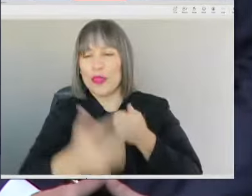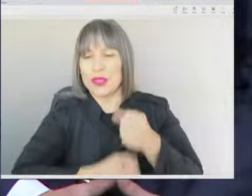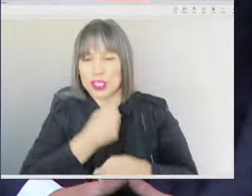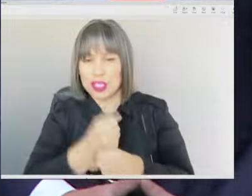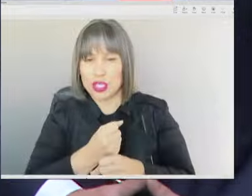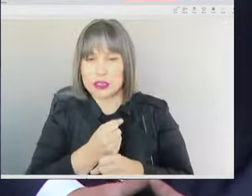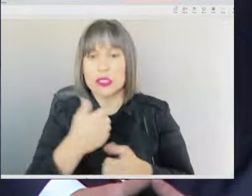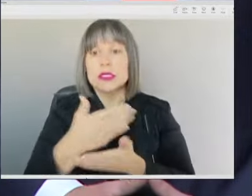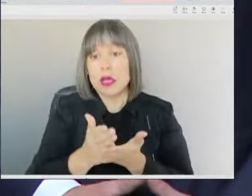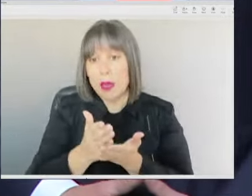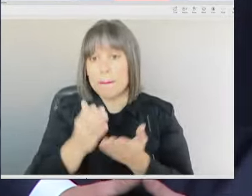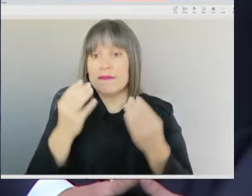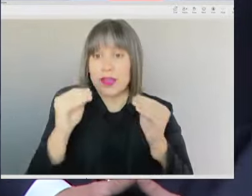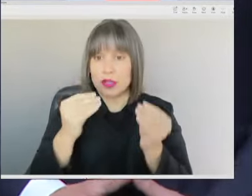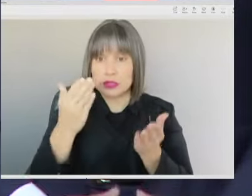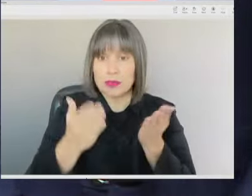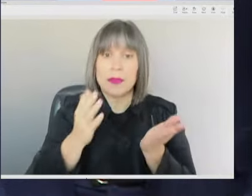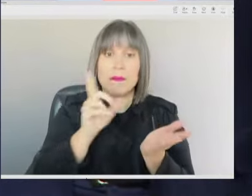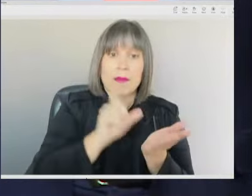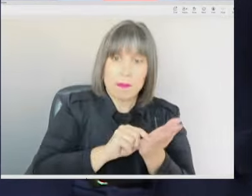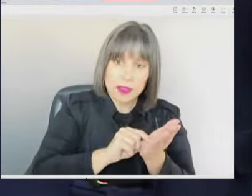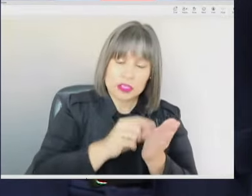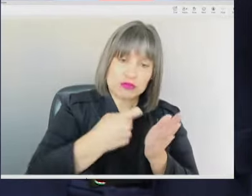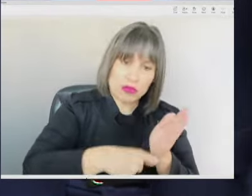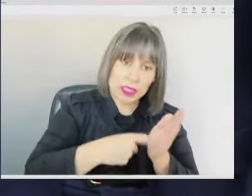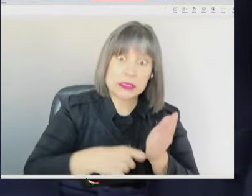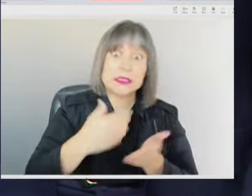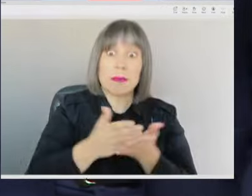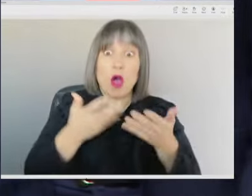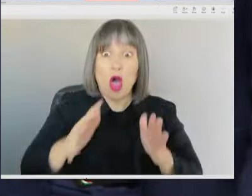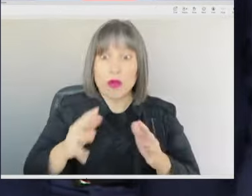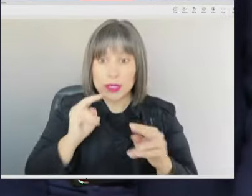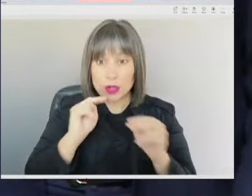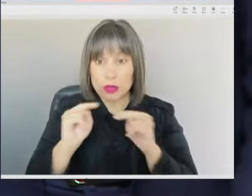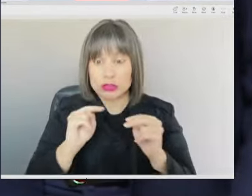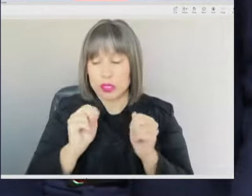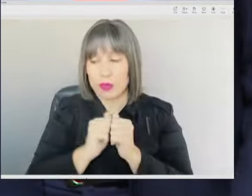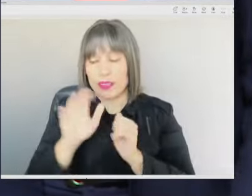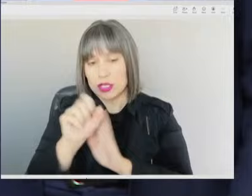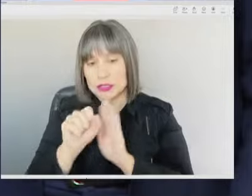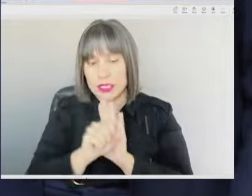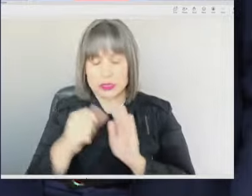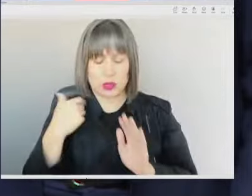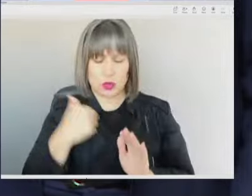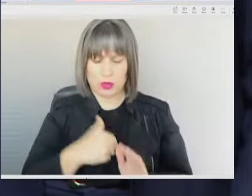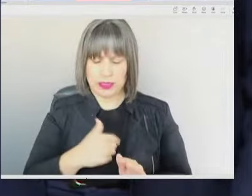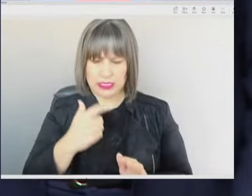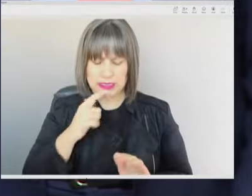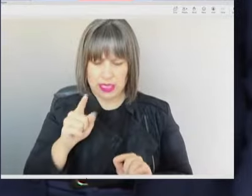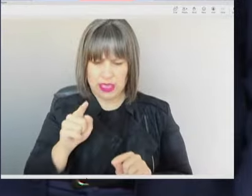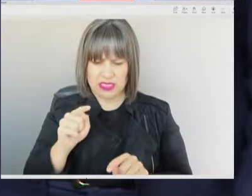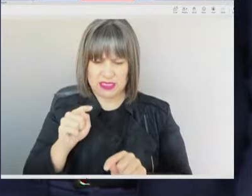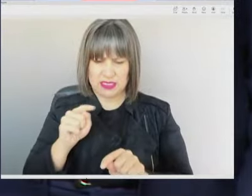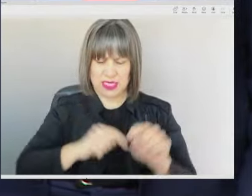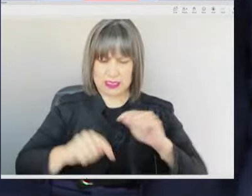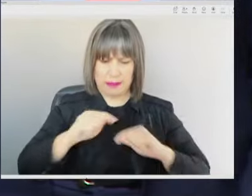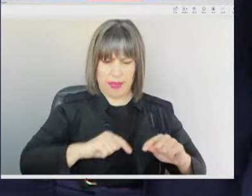or they were going to be in negotiations or already in negotiations with those states. We said let's take a step back. Let's make sure we know we're giving money to the states